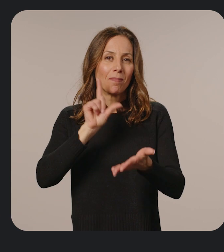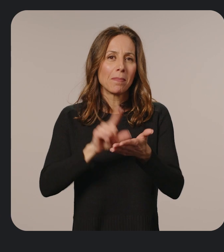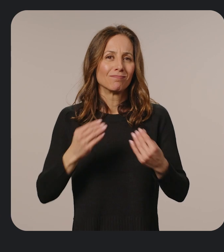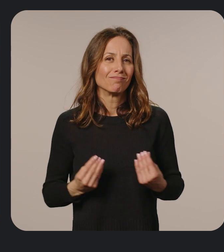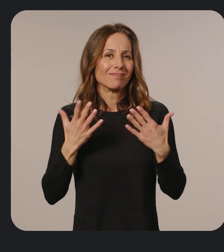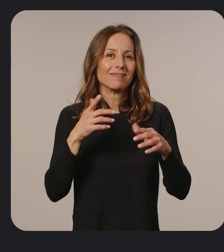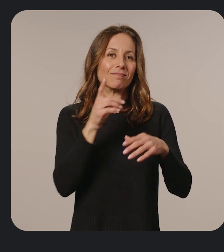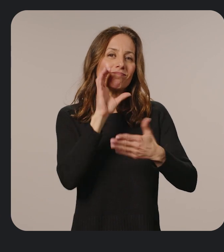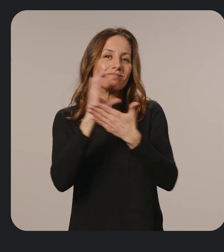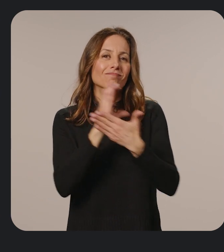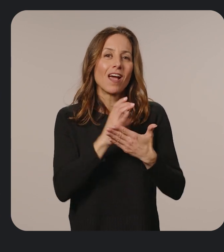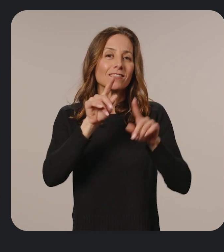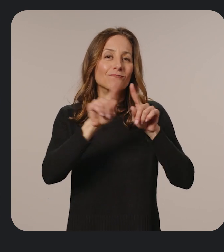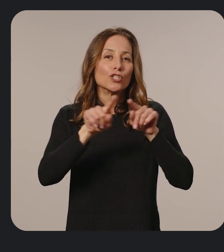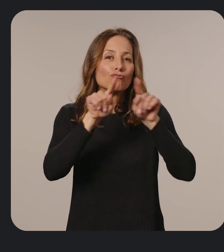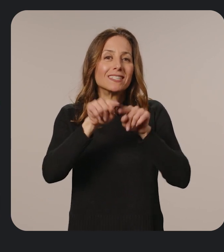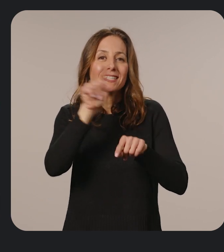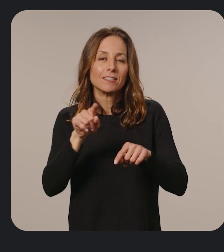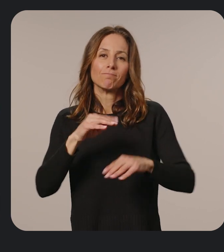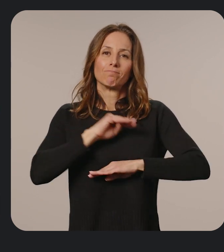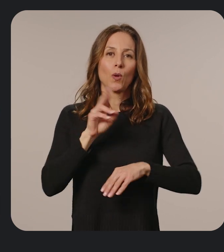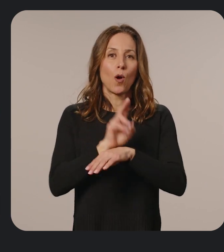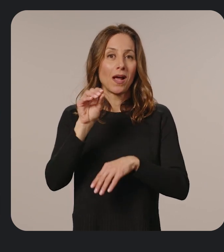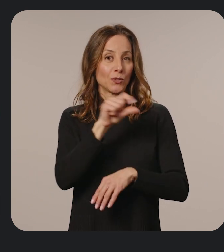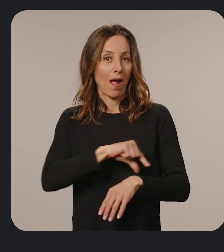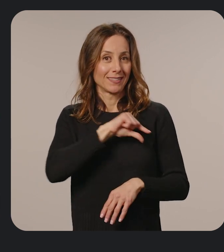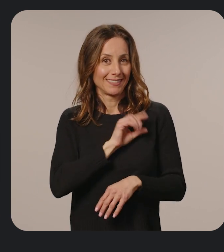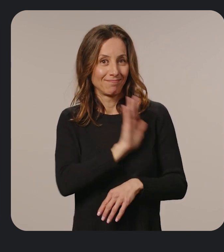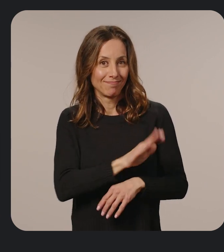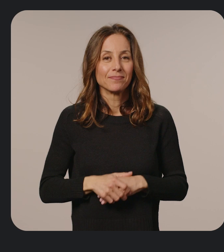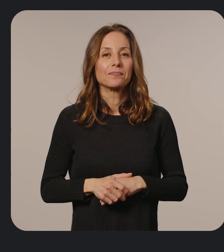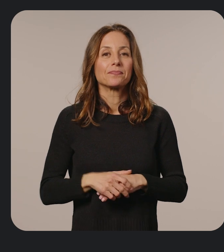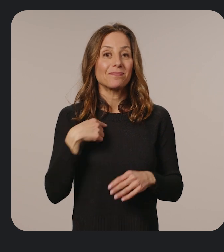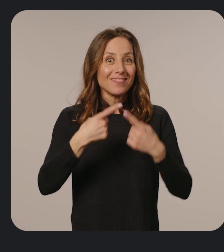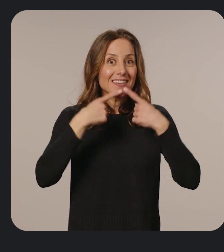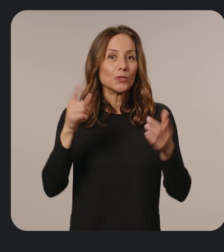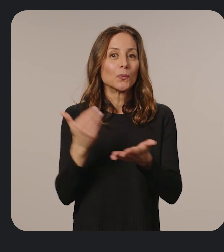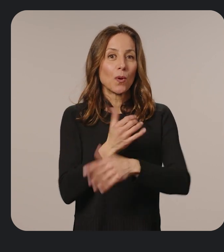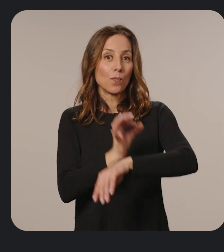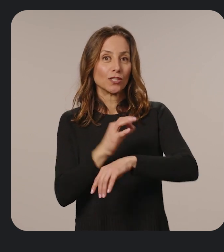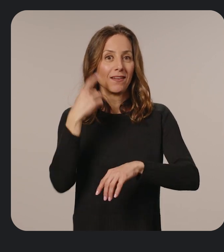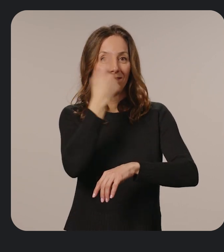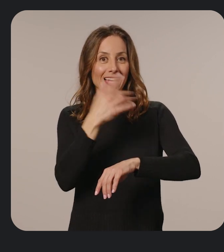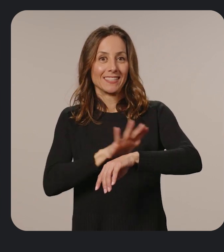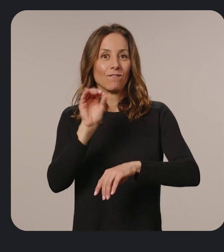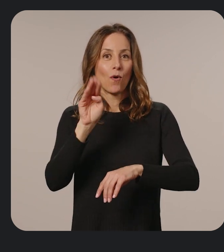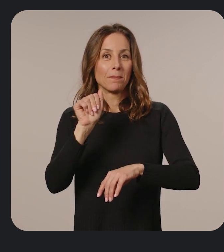an inspirational gallery of screens that meet the Wear OS quality guidelines. We are also announcing the new watch face format, a new way